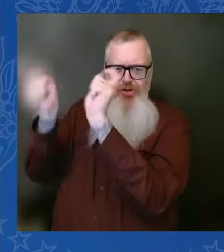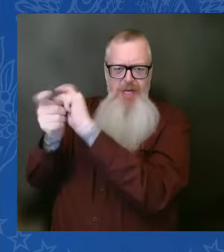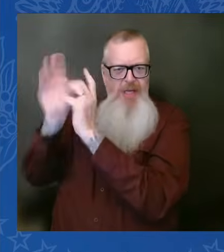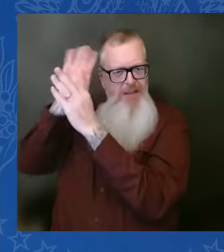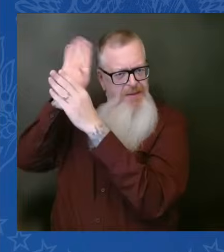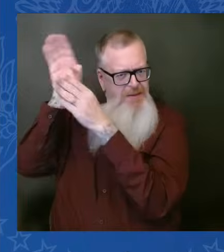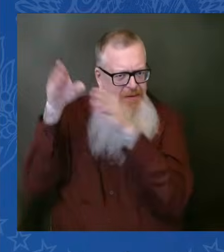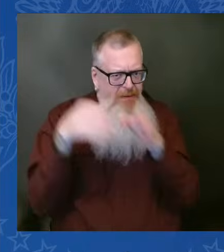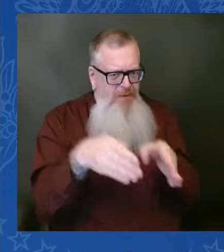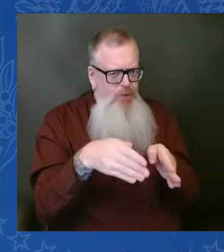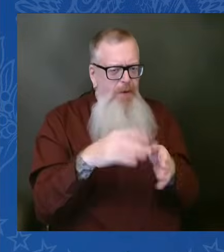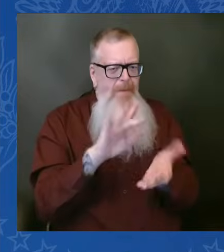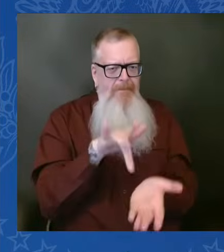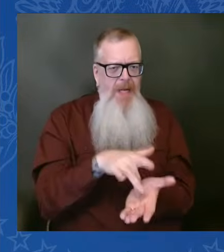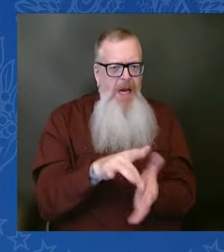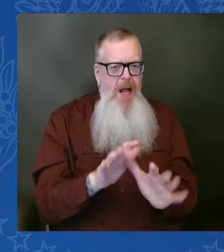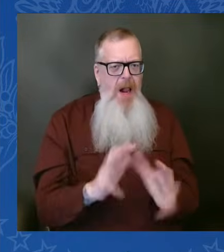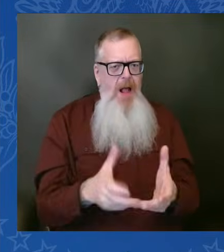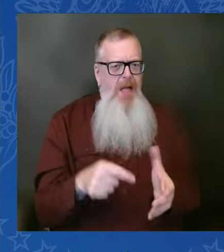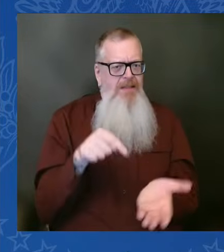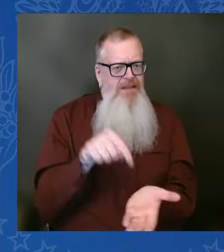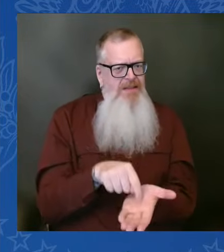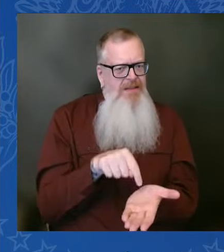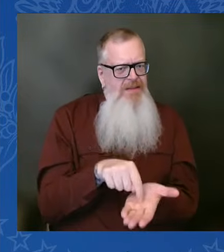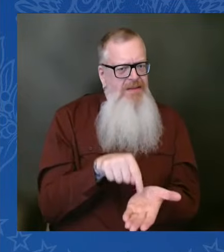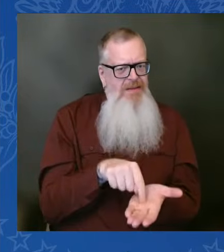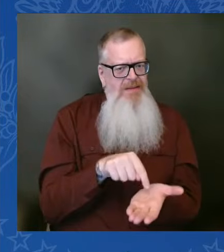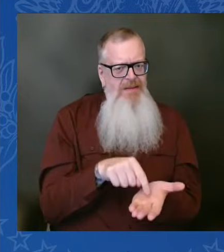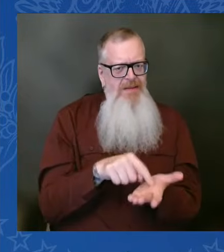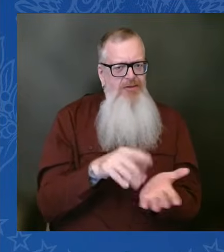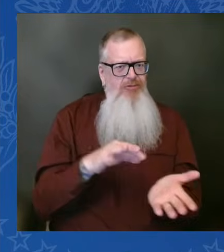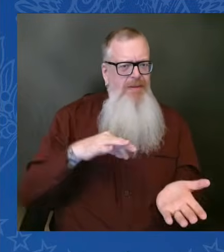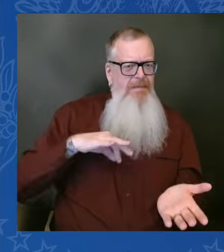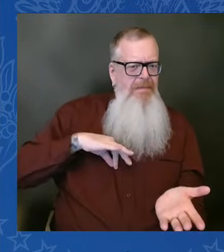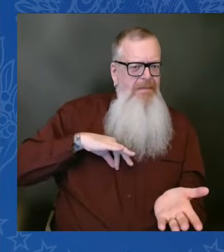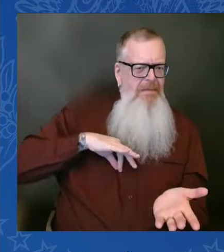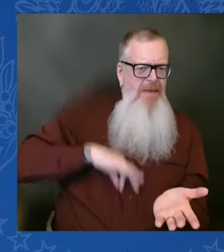that benefits, thus far, everyone. And that’s going to be the test with go- -- going forward.